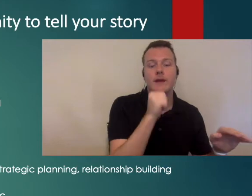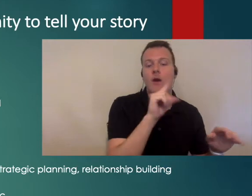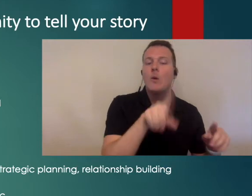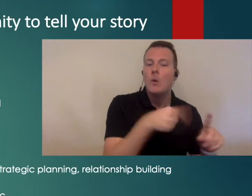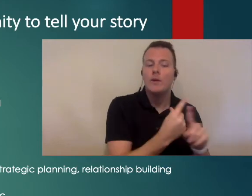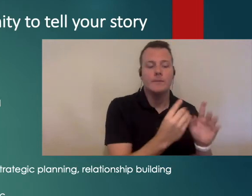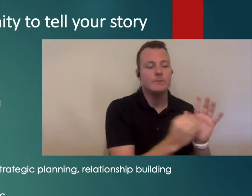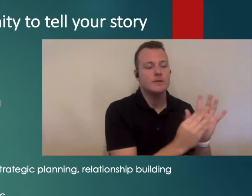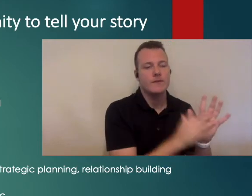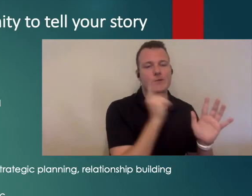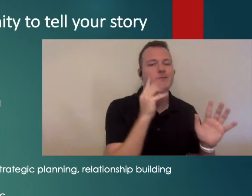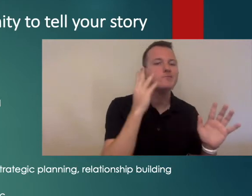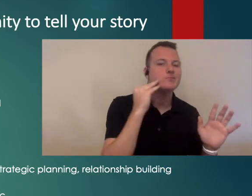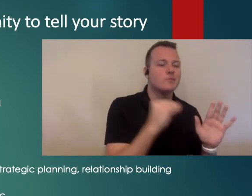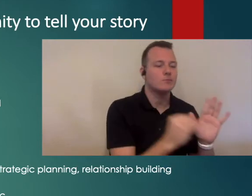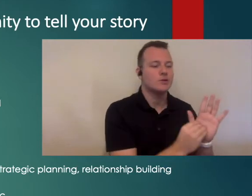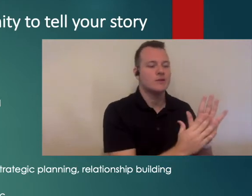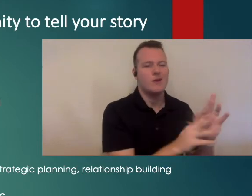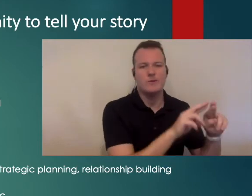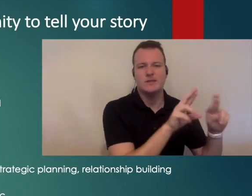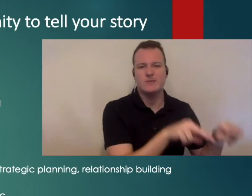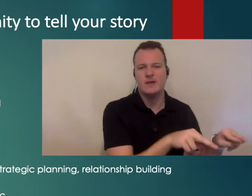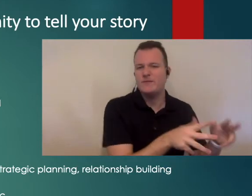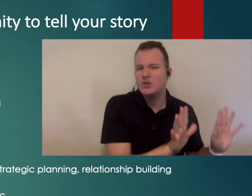the experience column, as that audiologist did, you